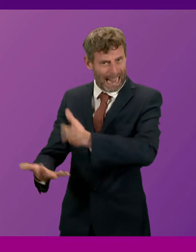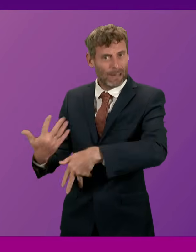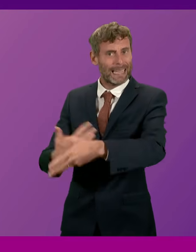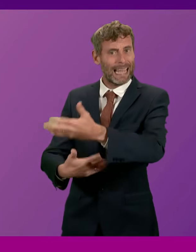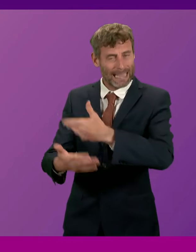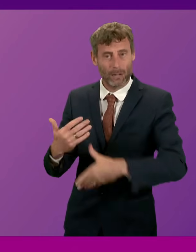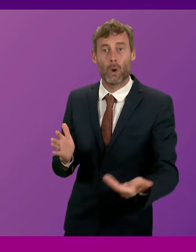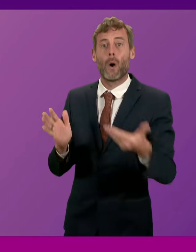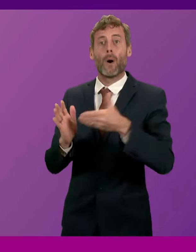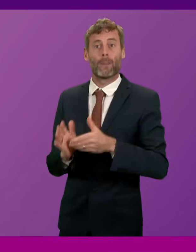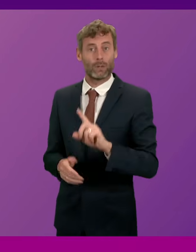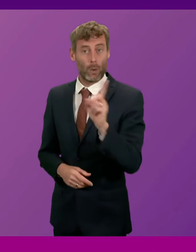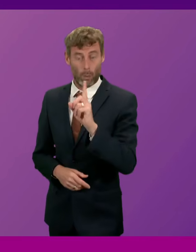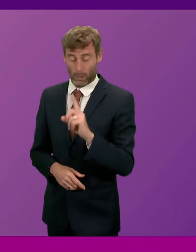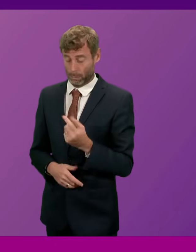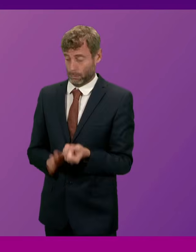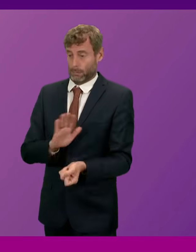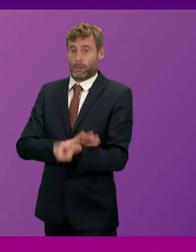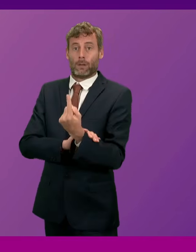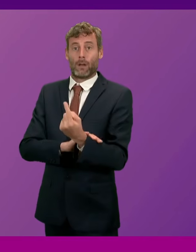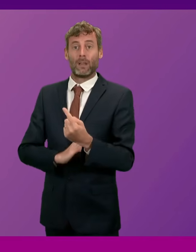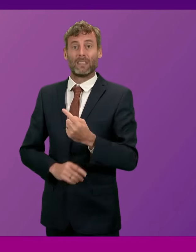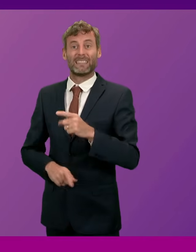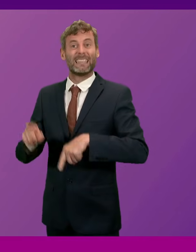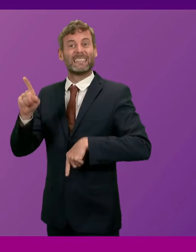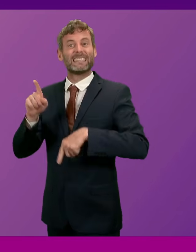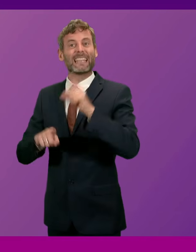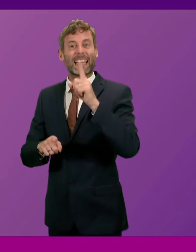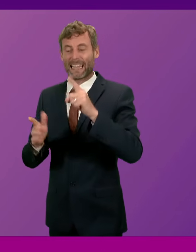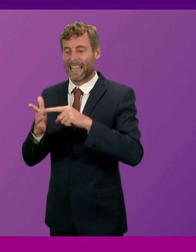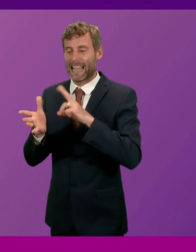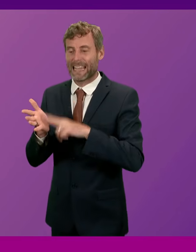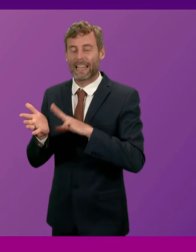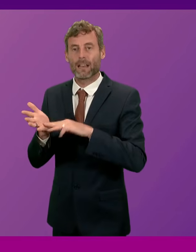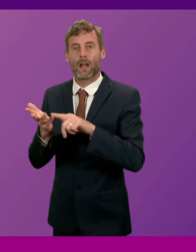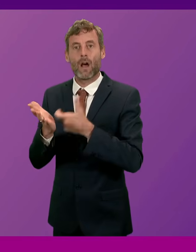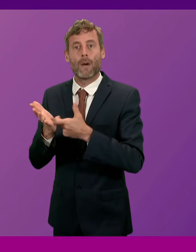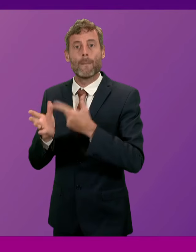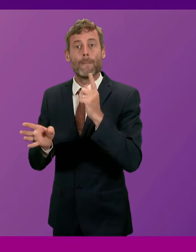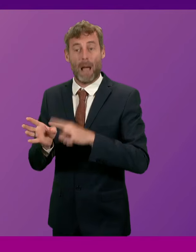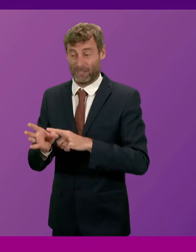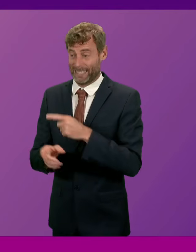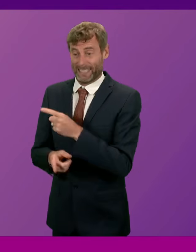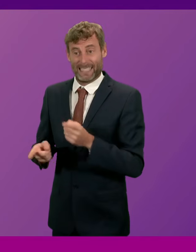beautiful and unjust moment of the sacking of Ian Murray as the Secretary of State for Scotland.